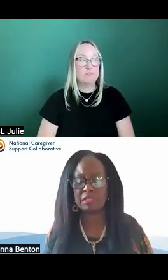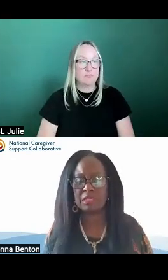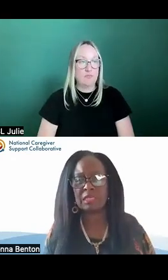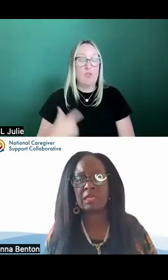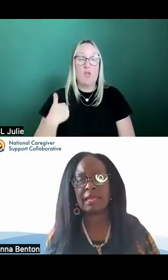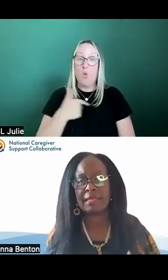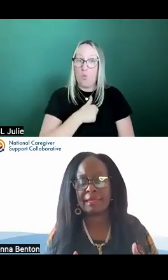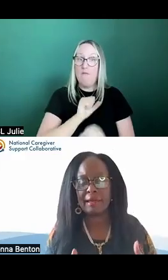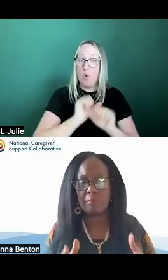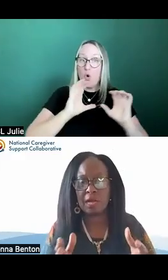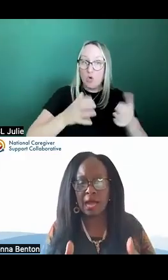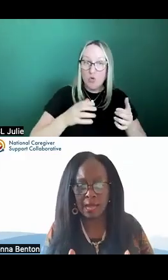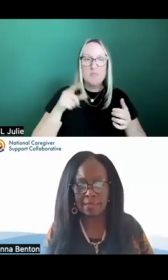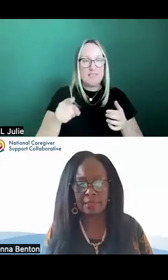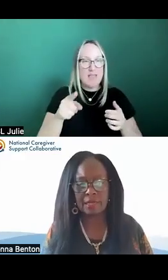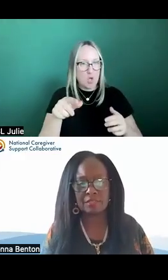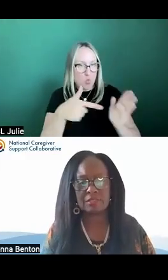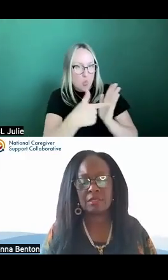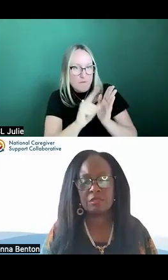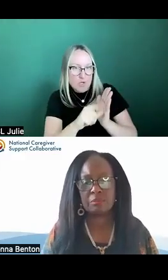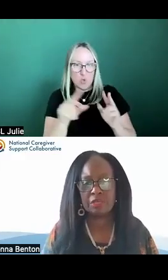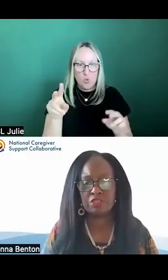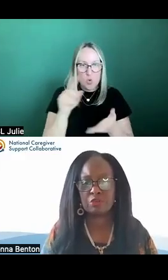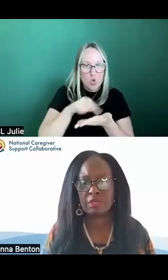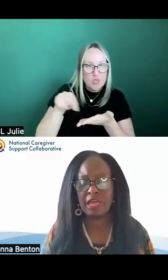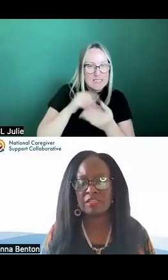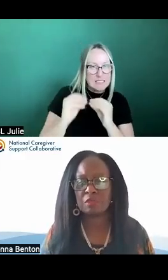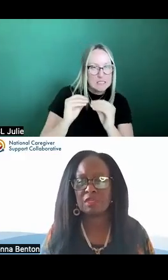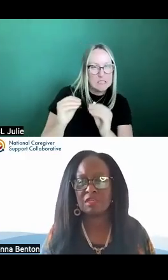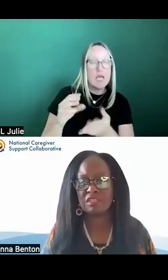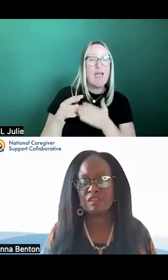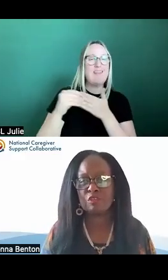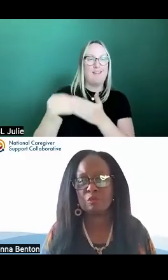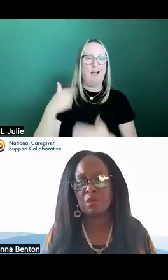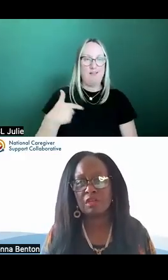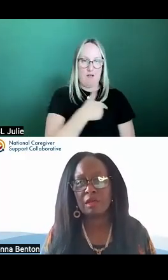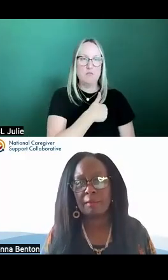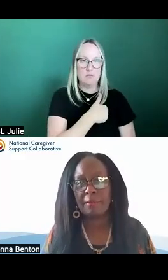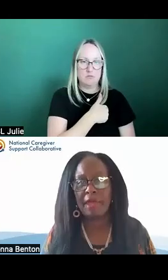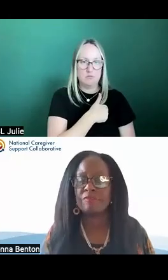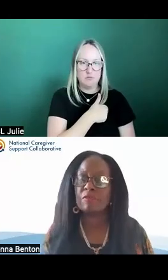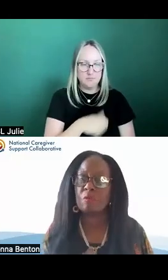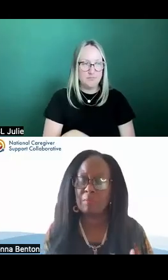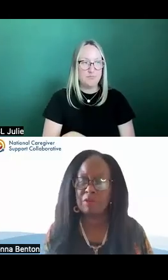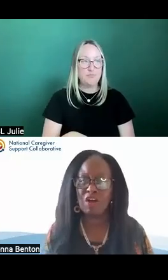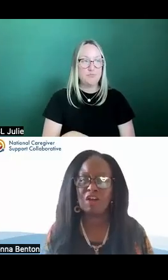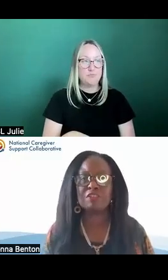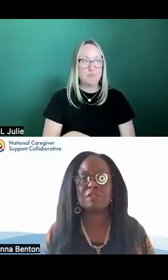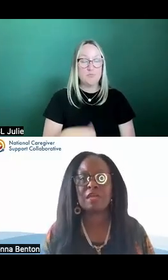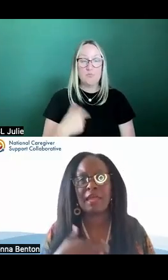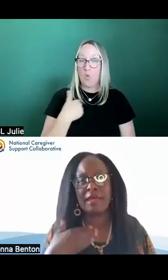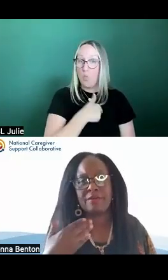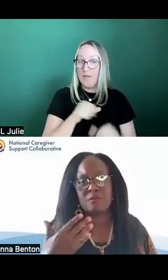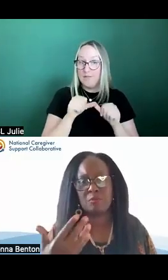they critique, and they help guide us to make sure that as we continue to have webinars and